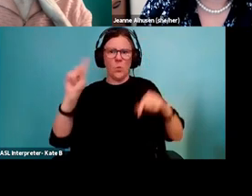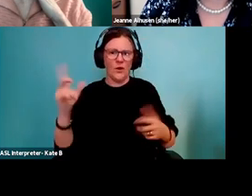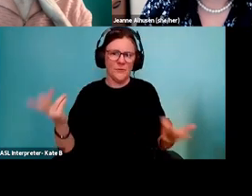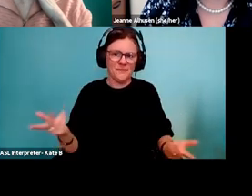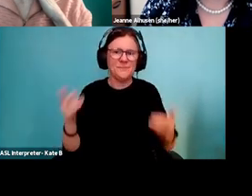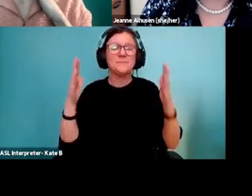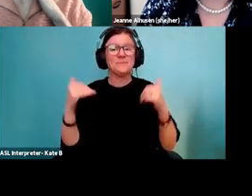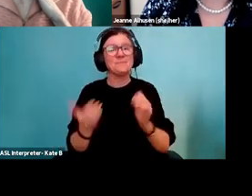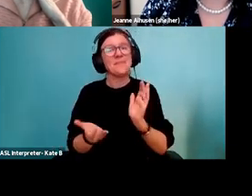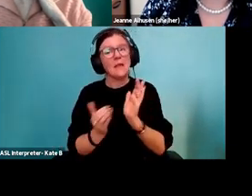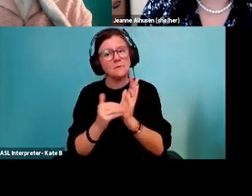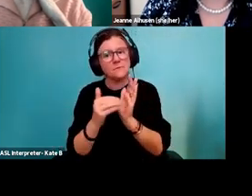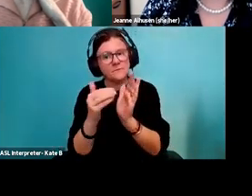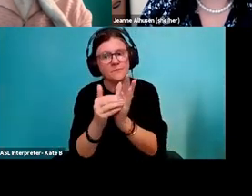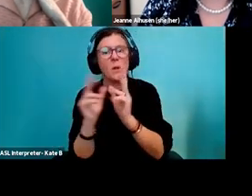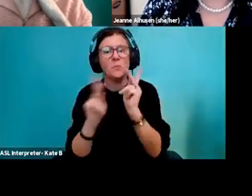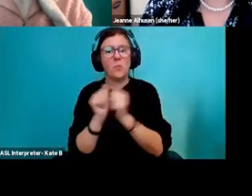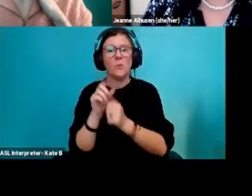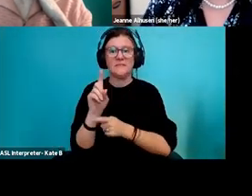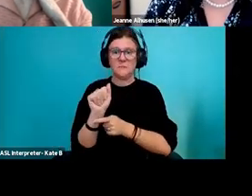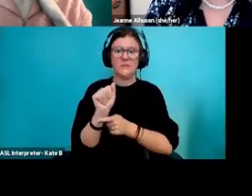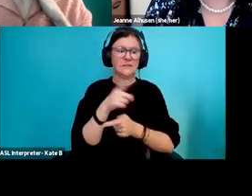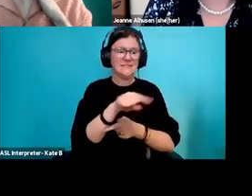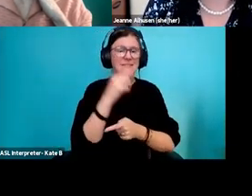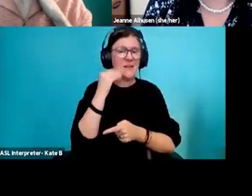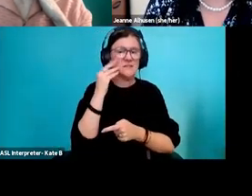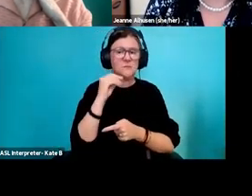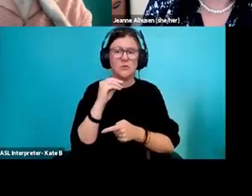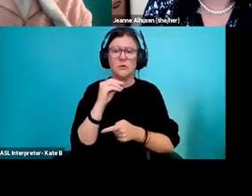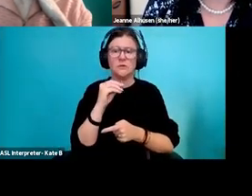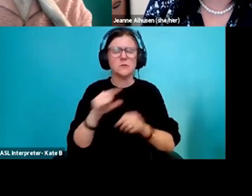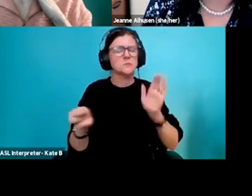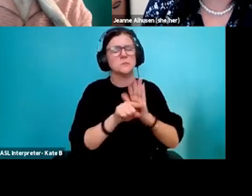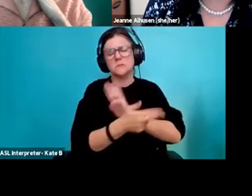Time and time again, persons with disabilities experience tremendous stigma, particularly